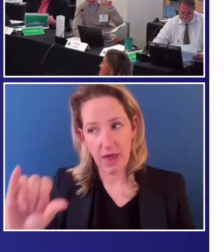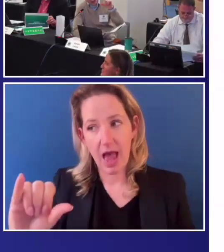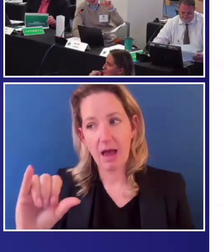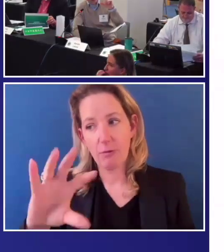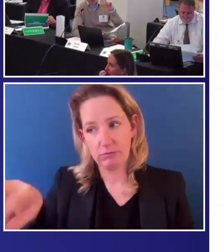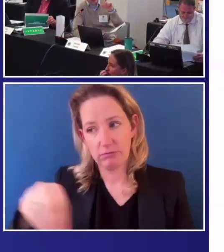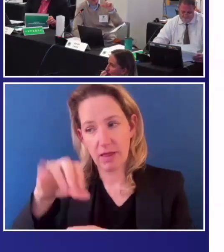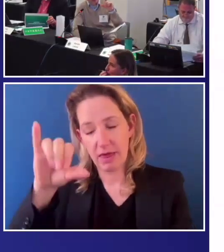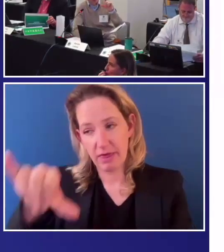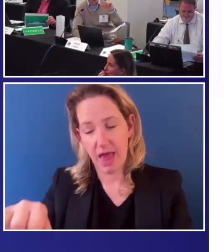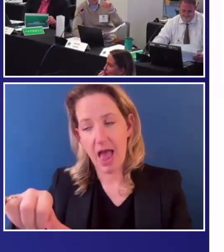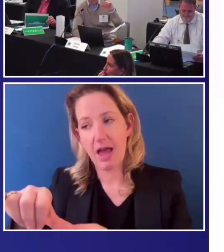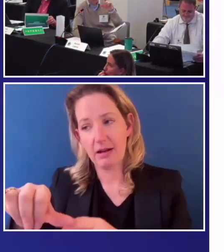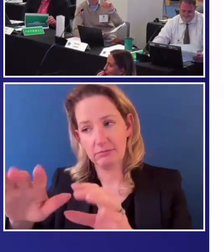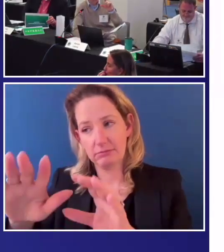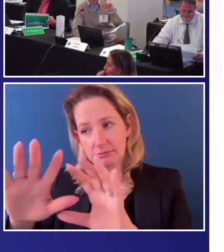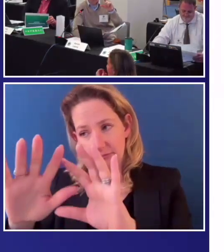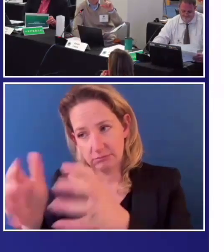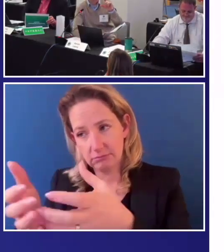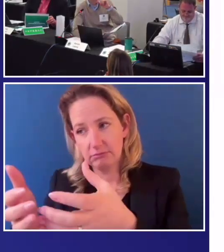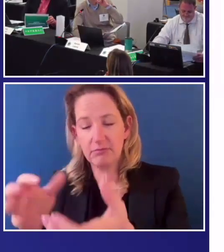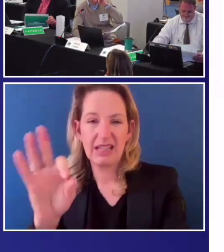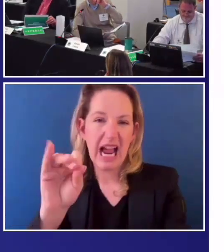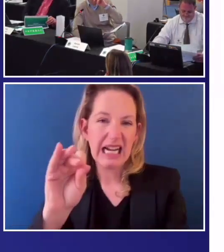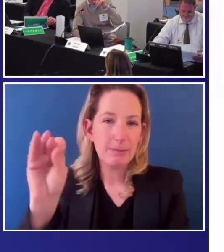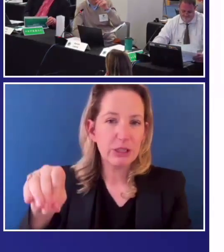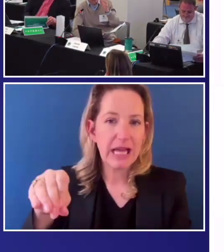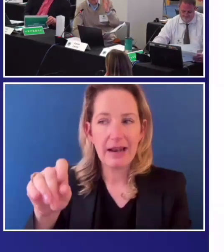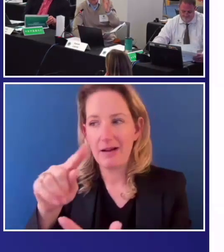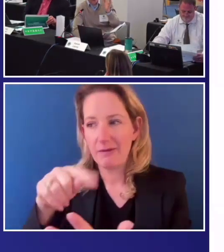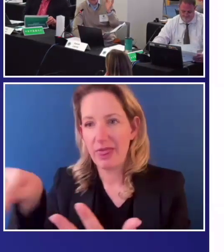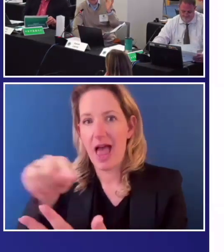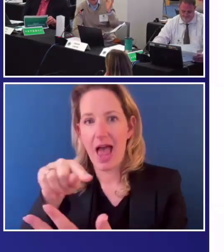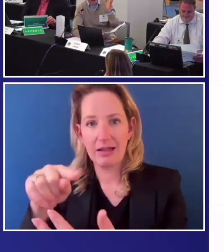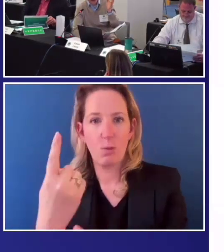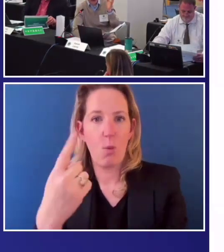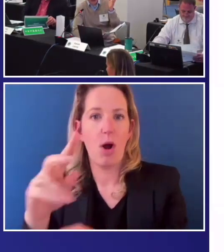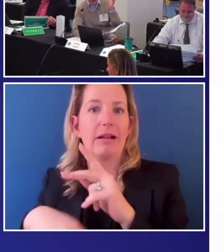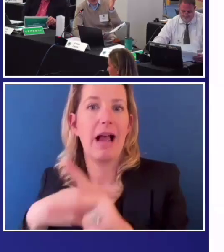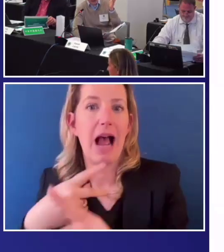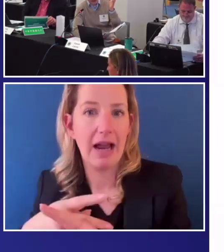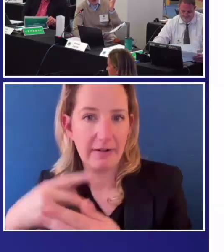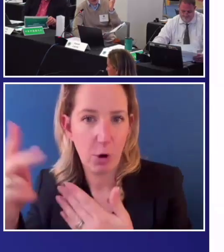if 90% of those are one kind of program because, because my expectation theory is